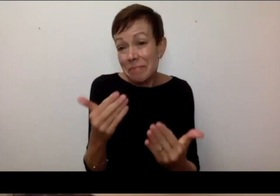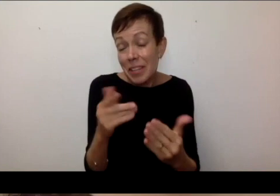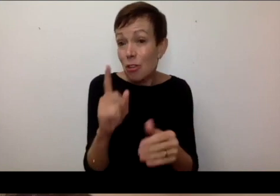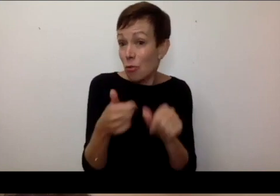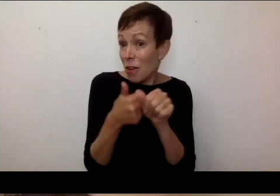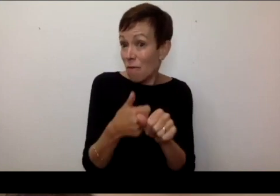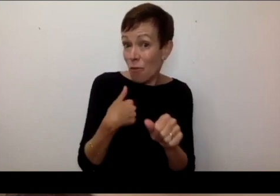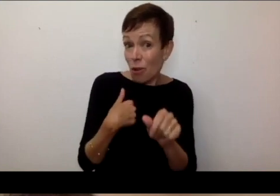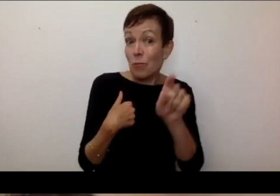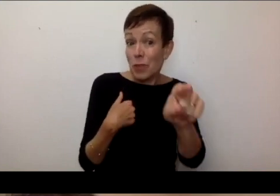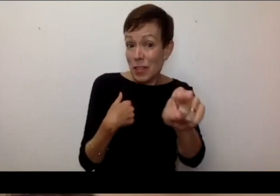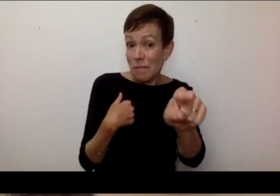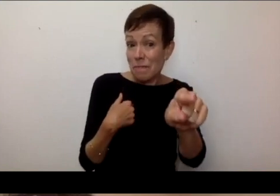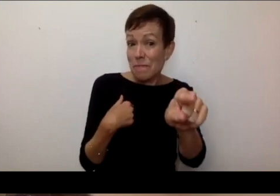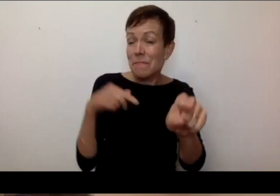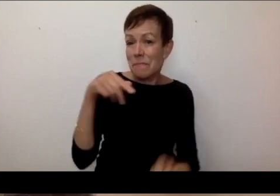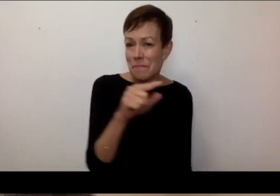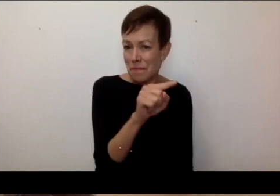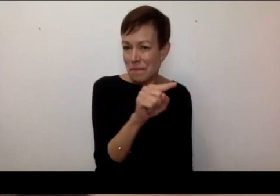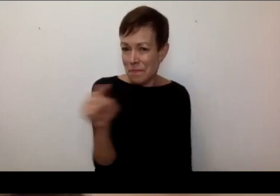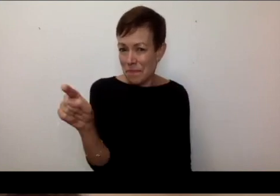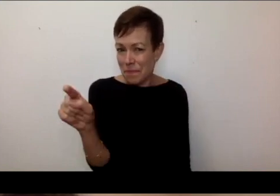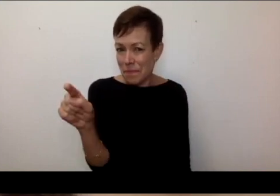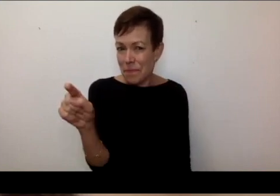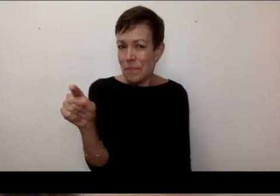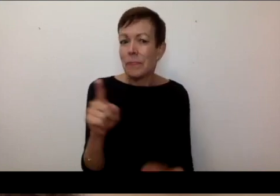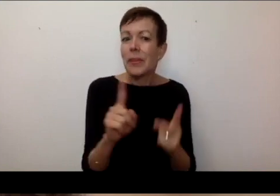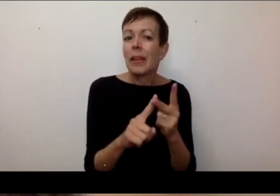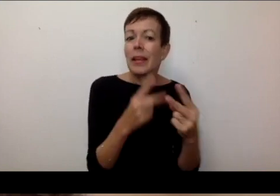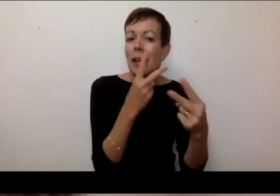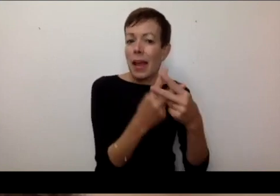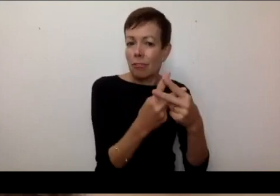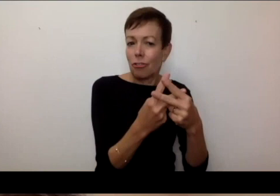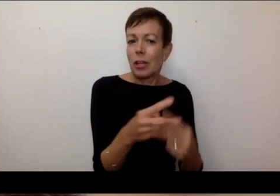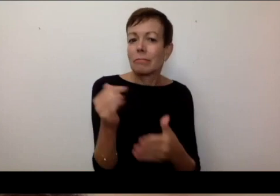precariousangels and hashtag artists for basic income and that's a drawing